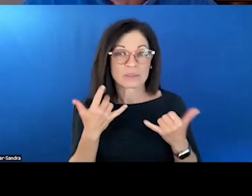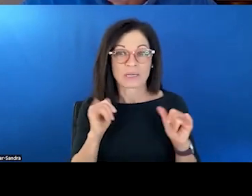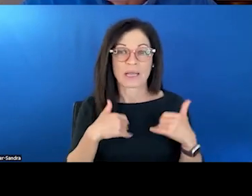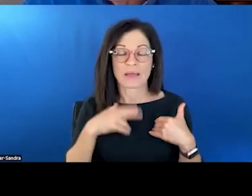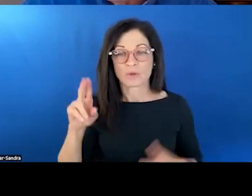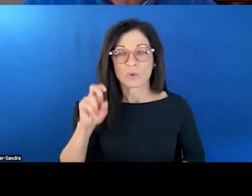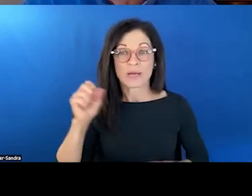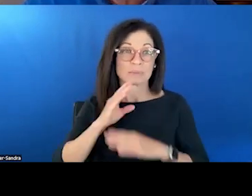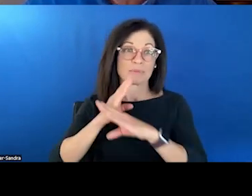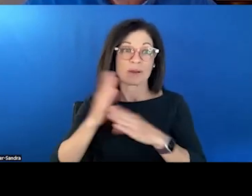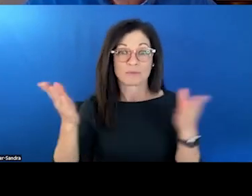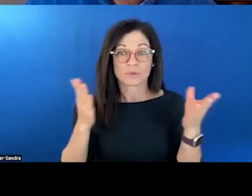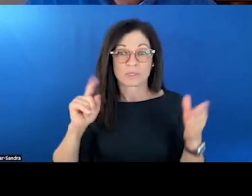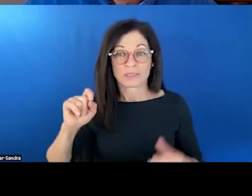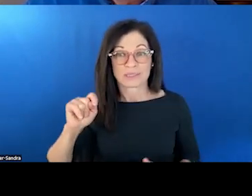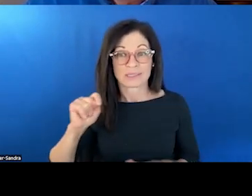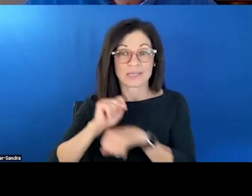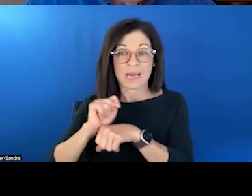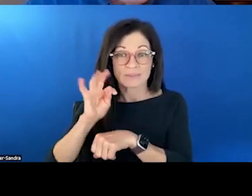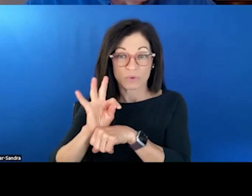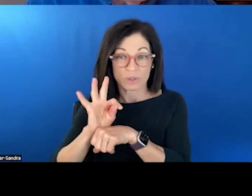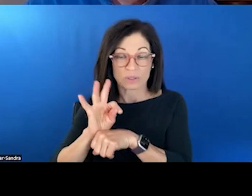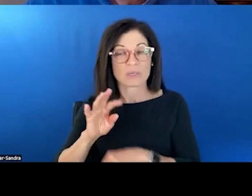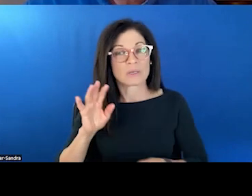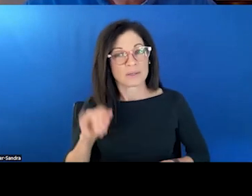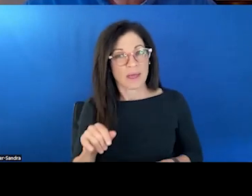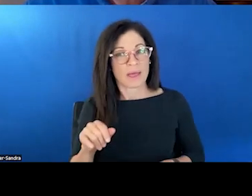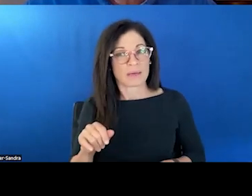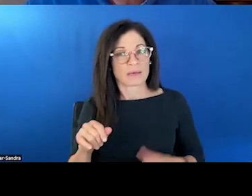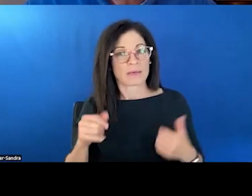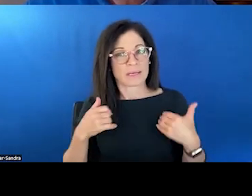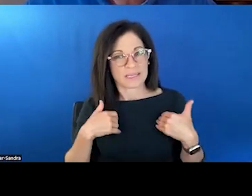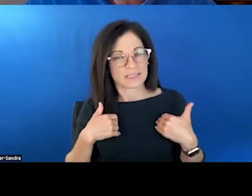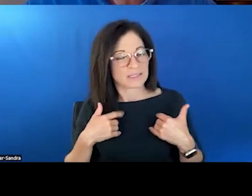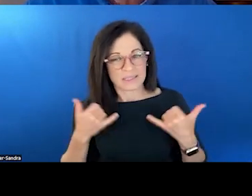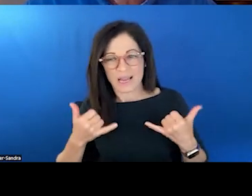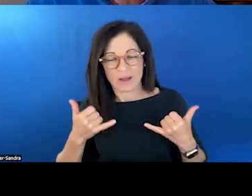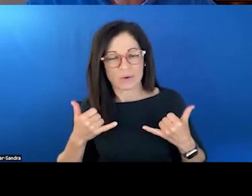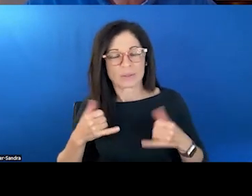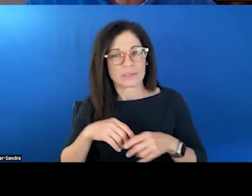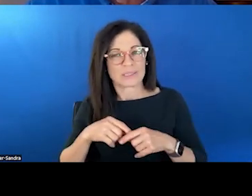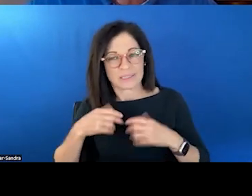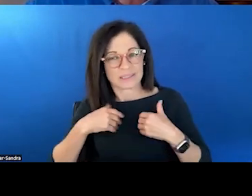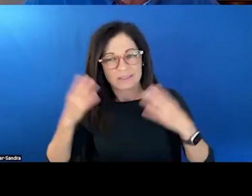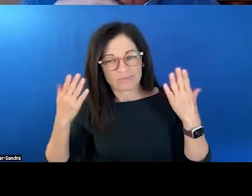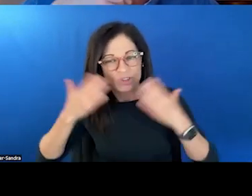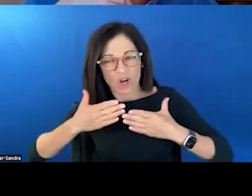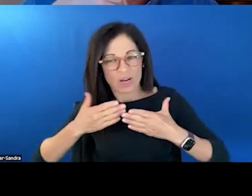SERVICES TASK FORCE, WHICH HAS HAD ITS HEAD IN THE DARK PLACE THE WAY IT DID WITH THE DEPRESSION.